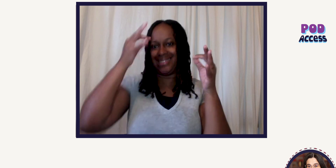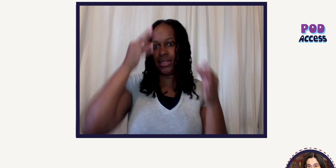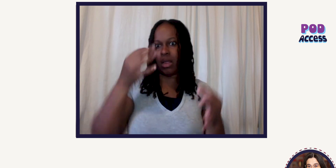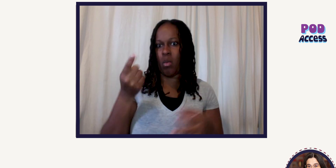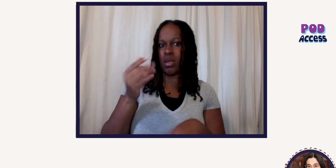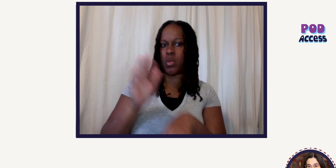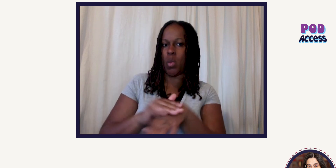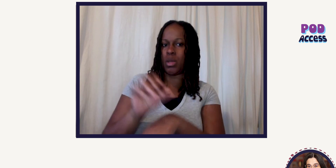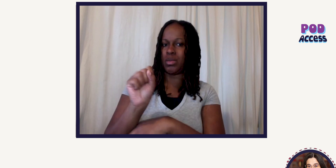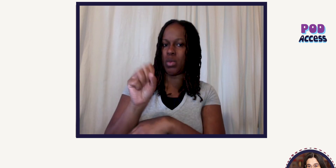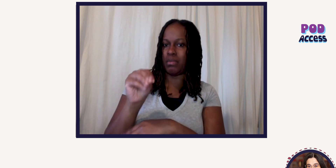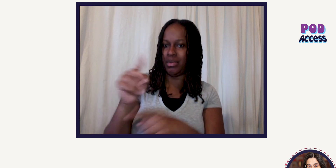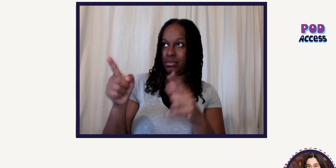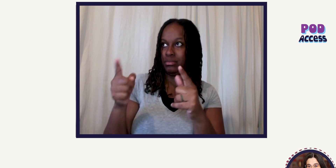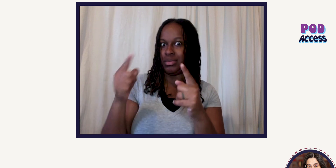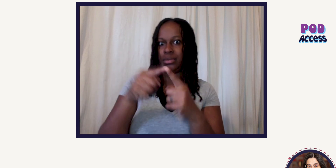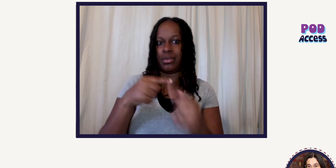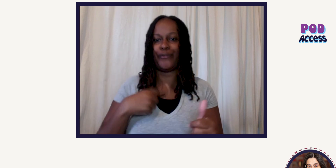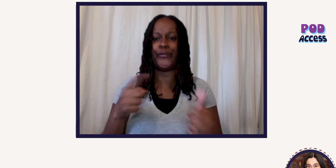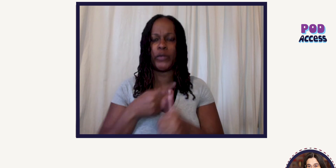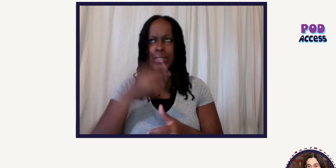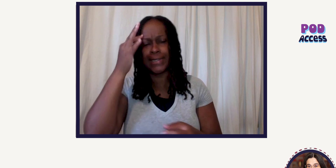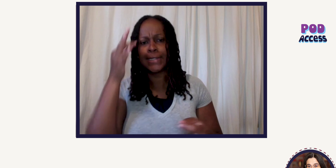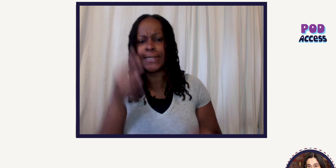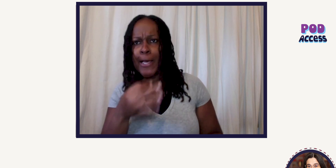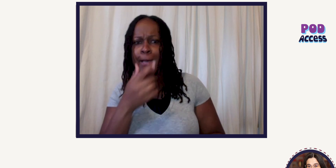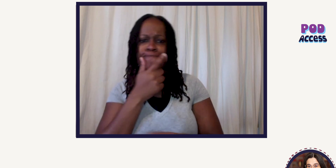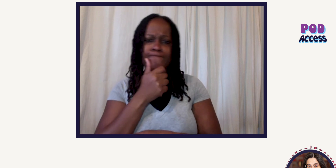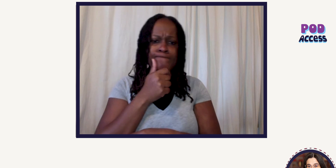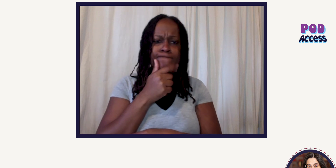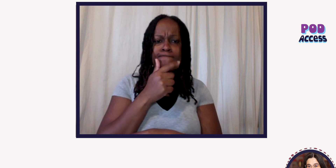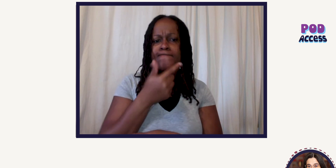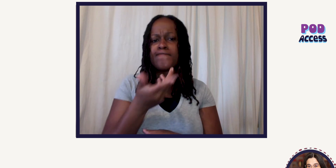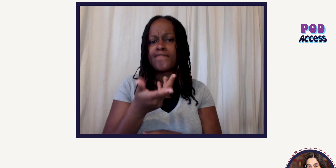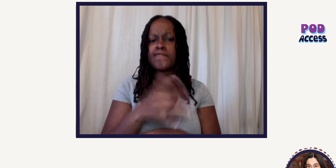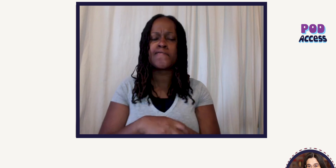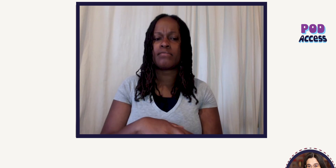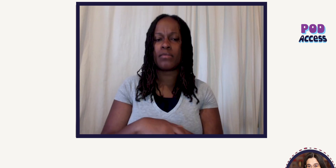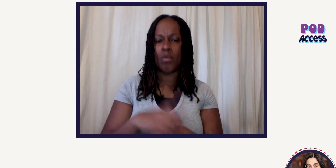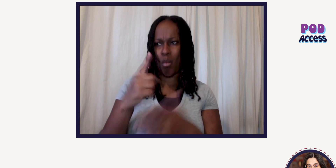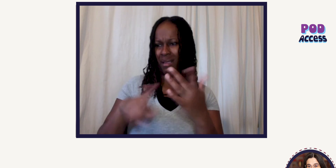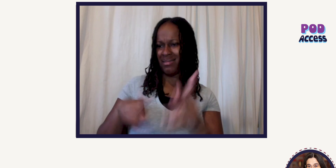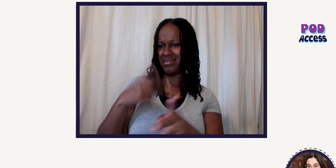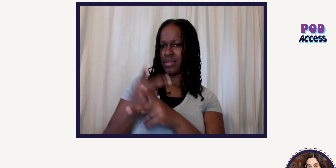I can’t decide what’s on social media until first I decide what type of work I wanna put in the world.